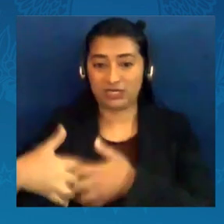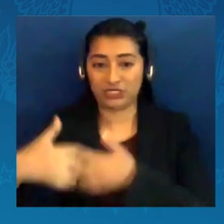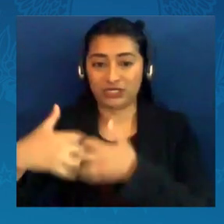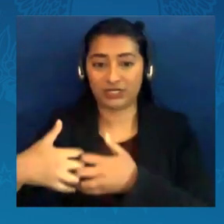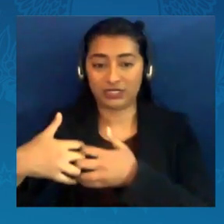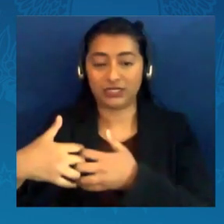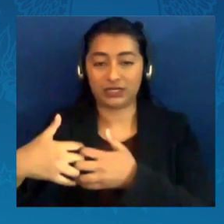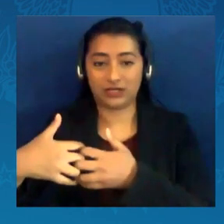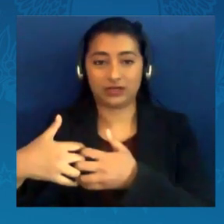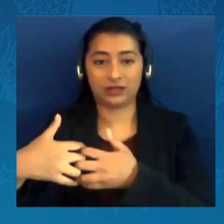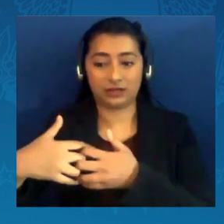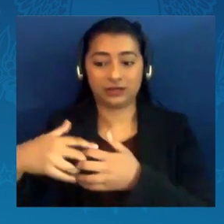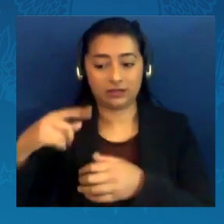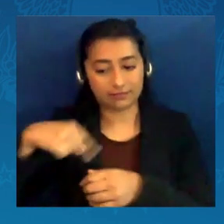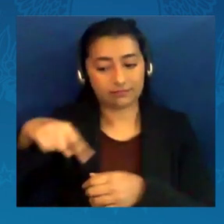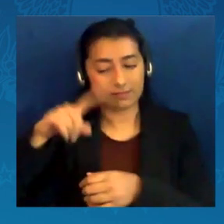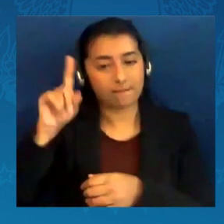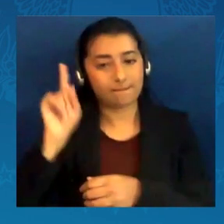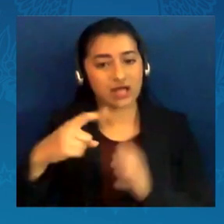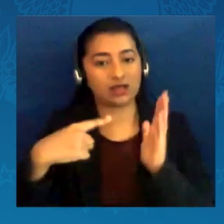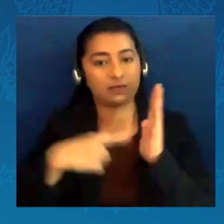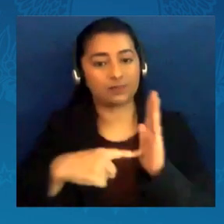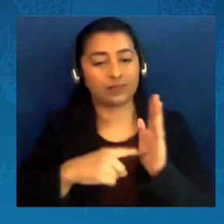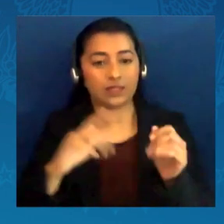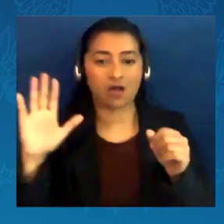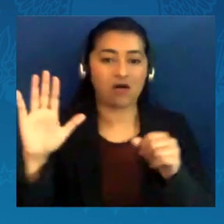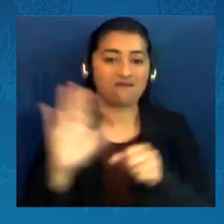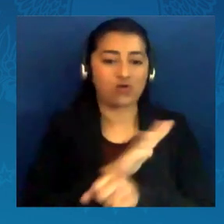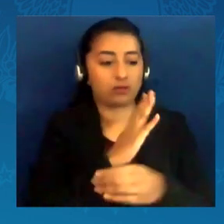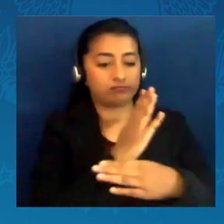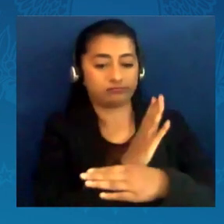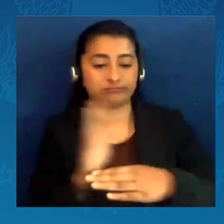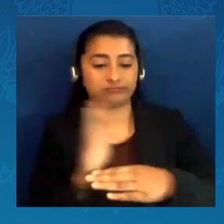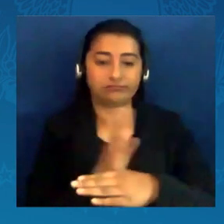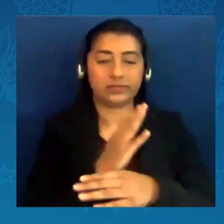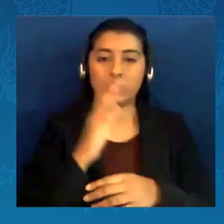represent the full gamut of those who will be affected by what the machines decide to do.